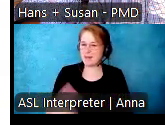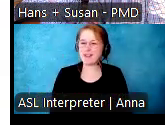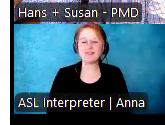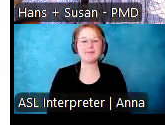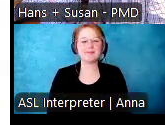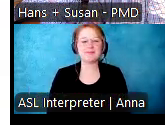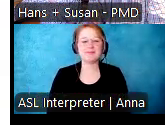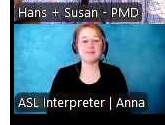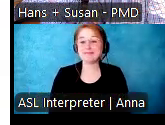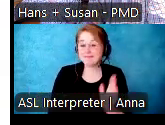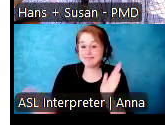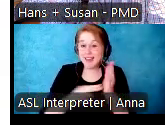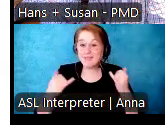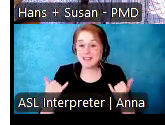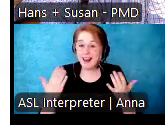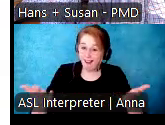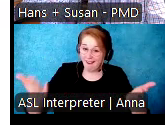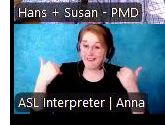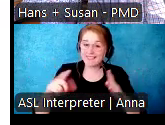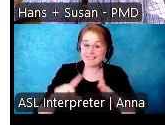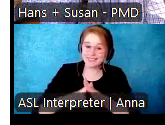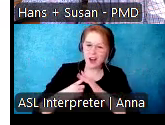Sign up today and start receiving updates about the program.